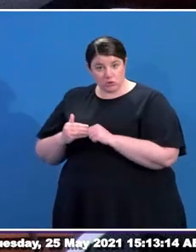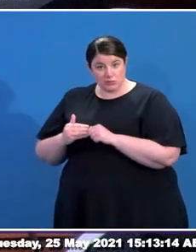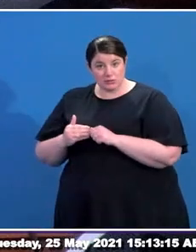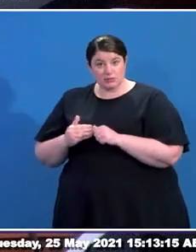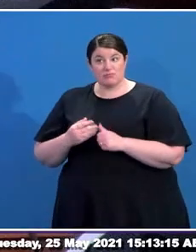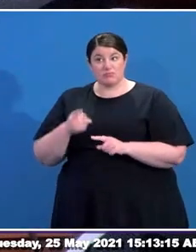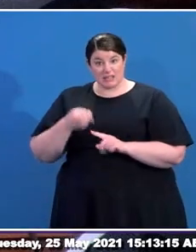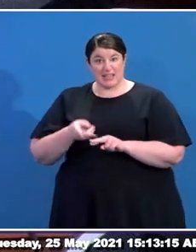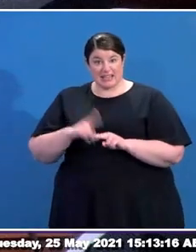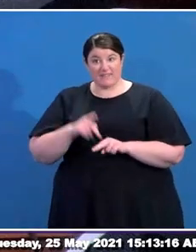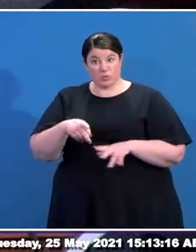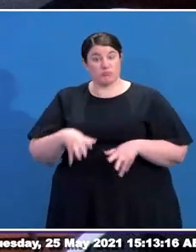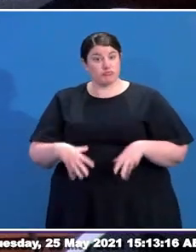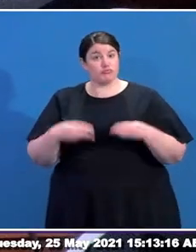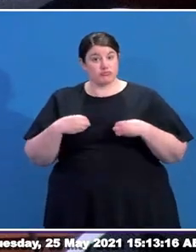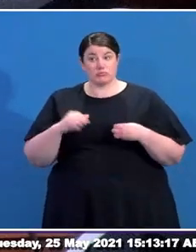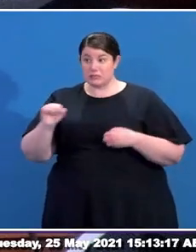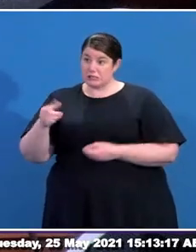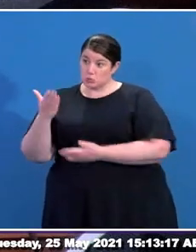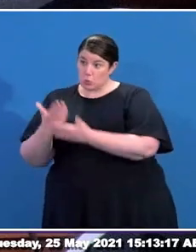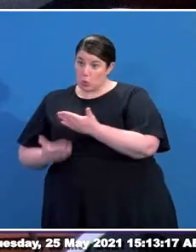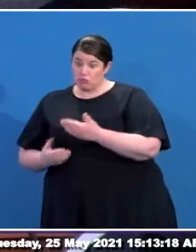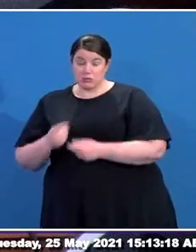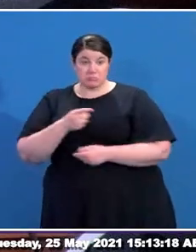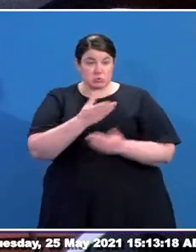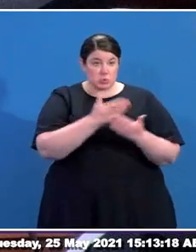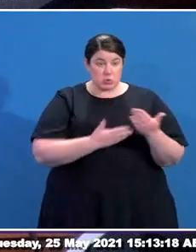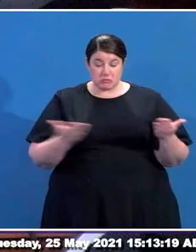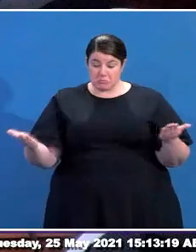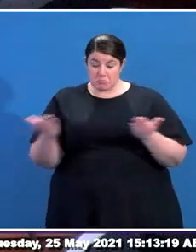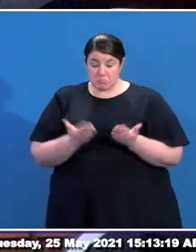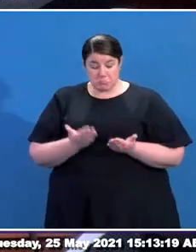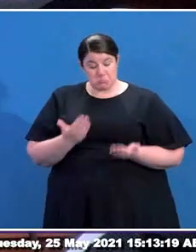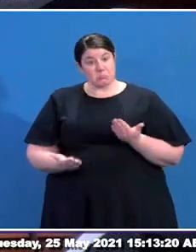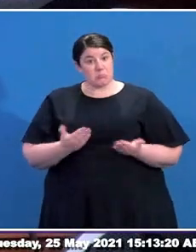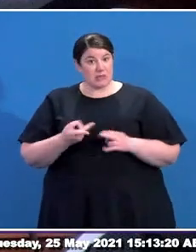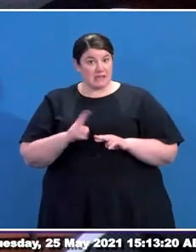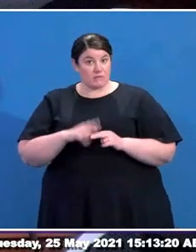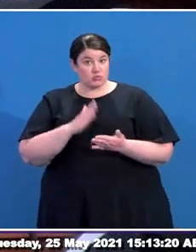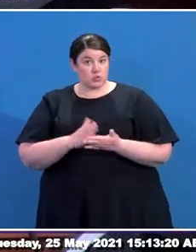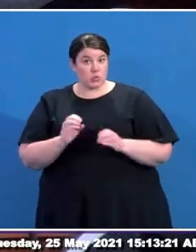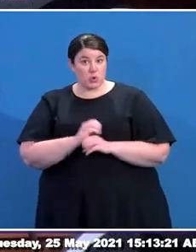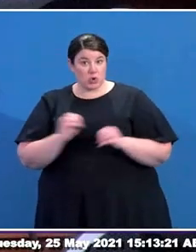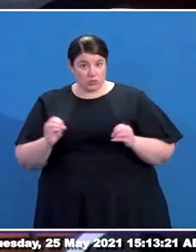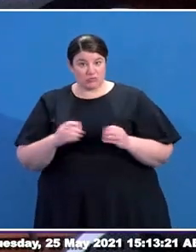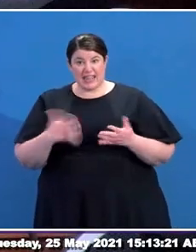you accepted his account and then how you analysed any conflicting evidence? That's correct.